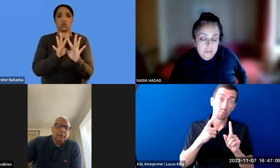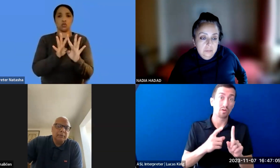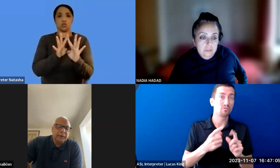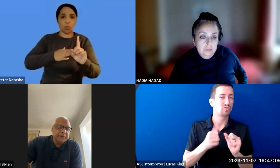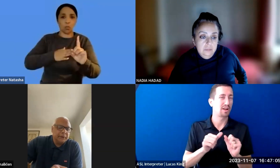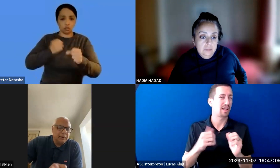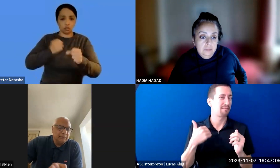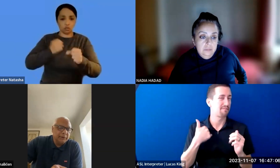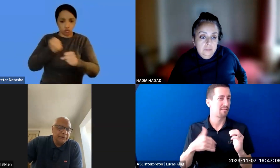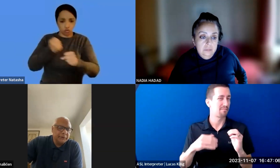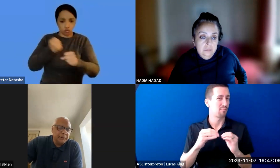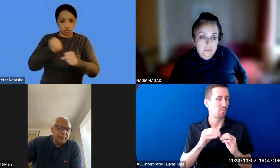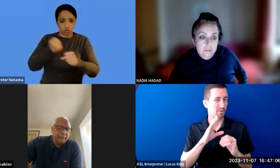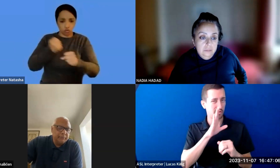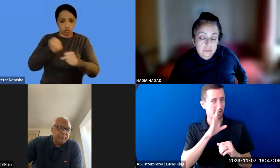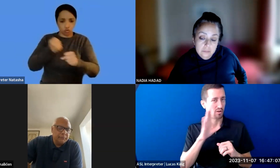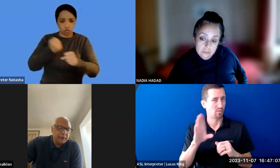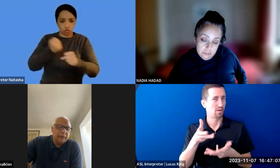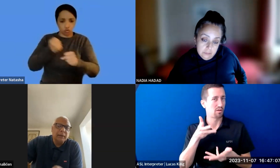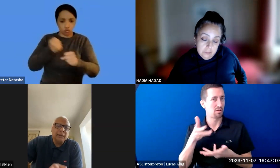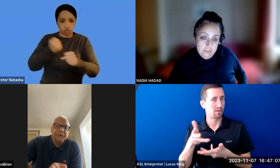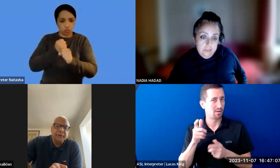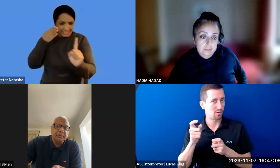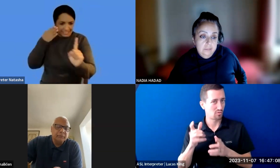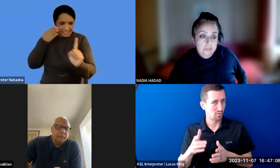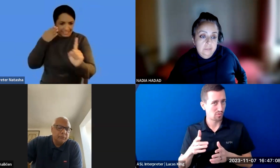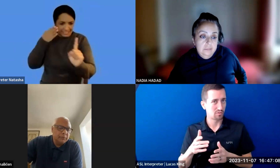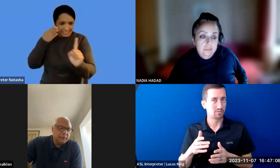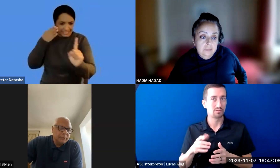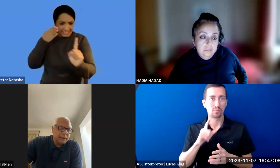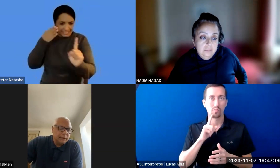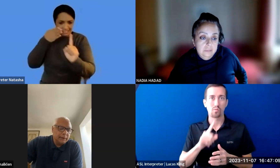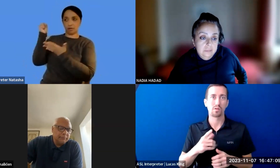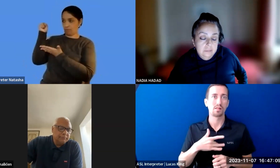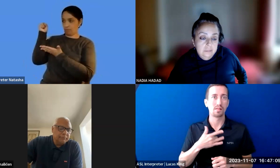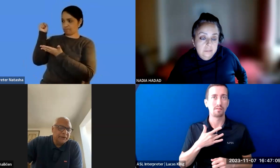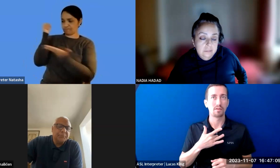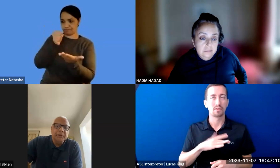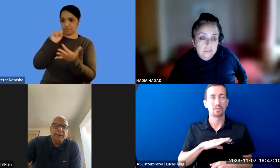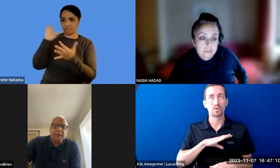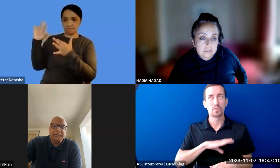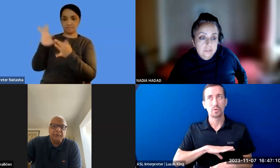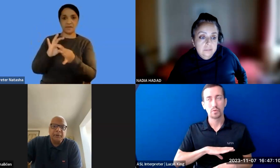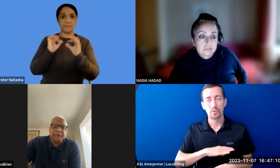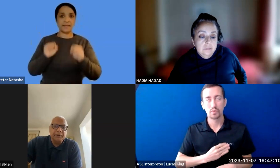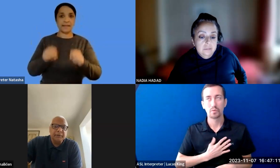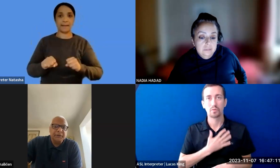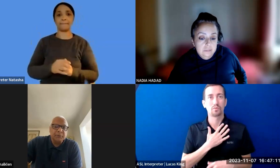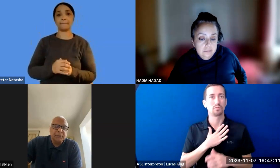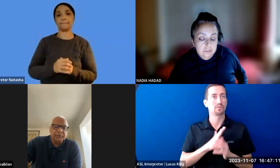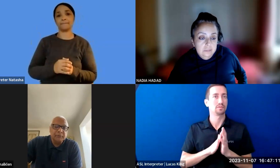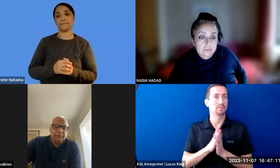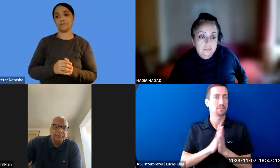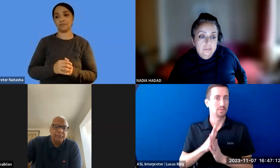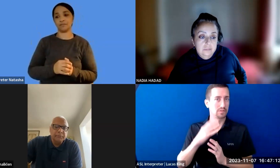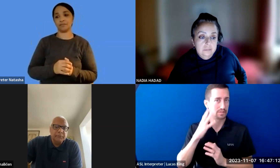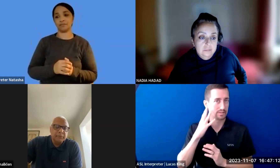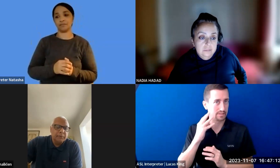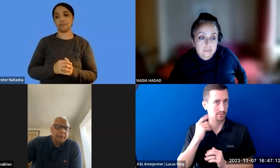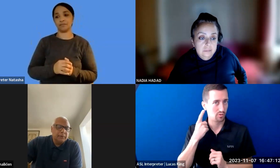And that is a tremendously encouraging experience for the African Disability Forum.